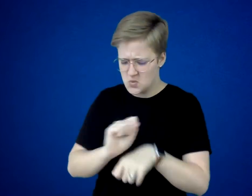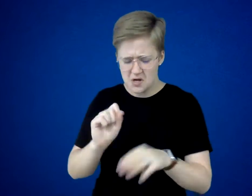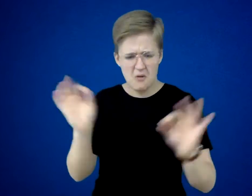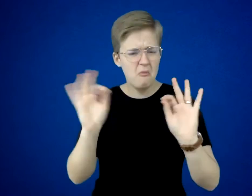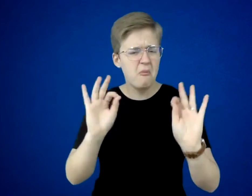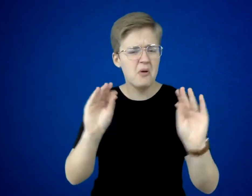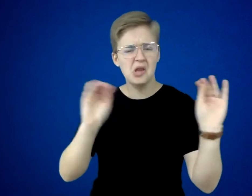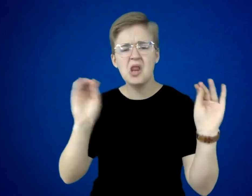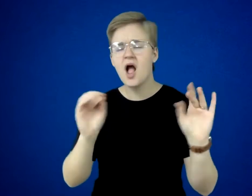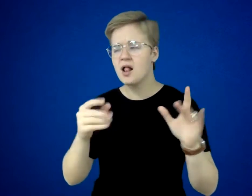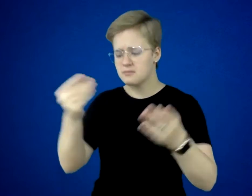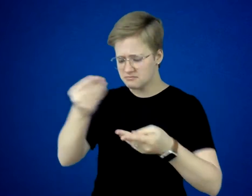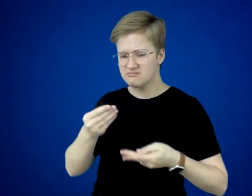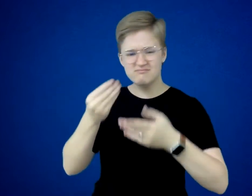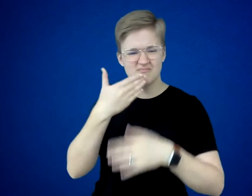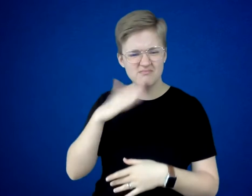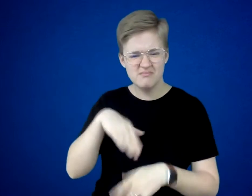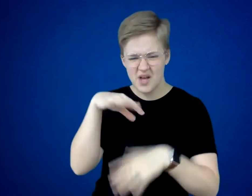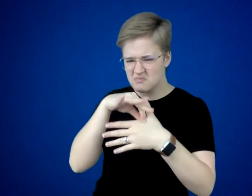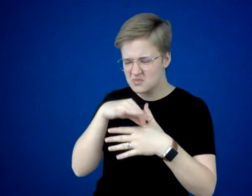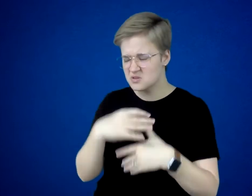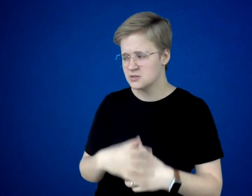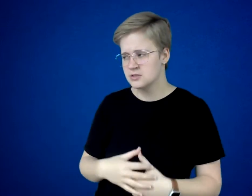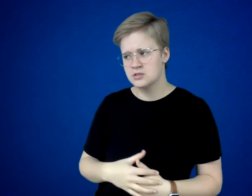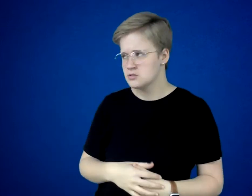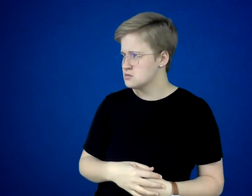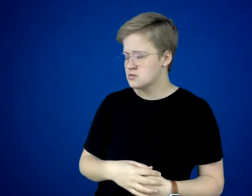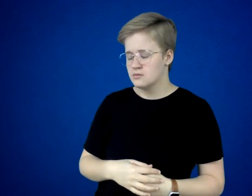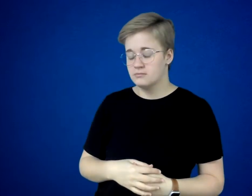giving us rotten meat.” He went and stood in front of